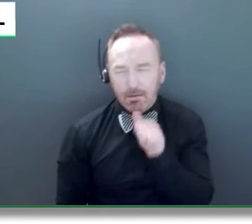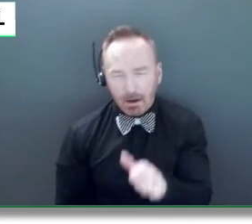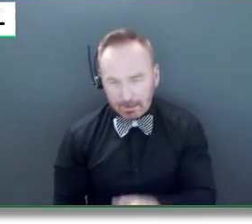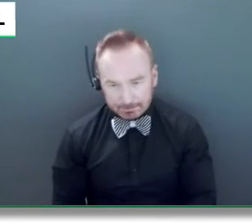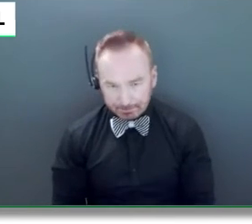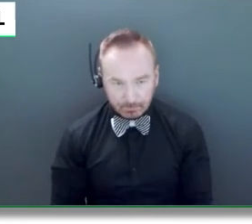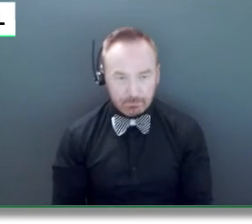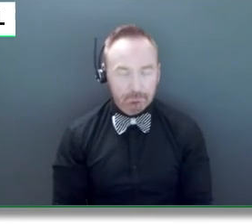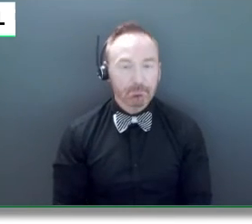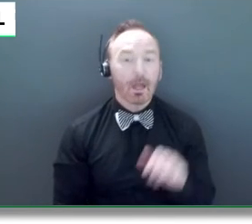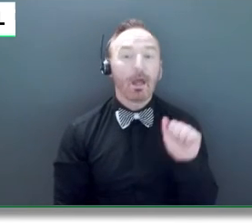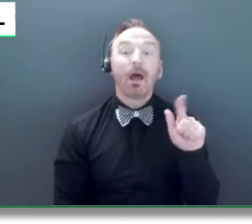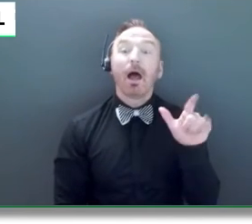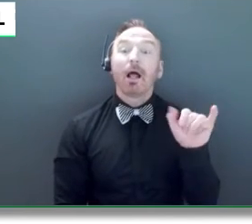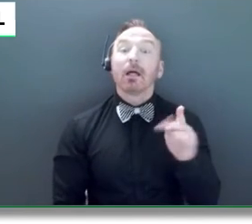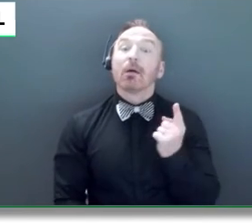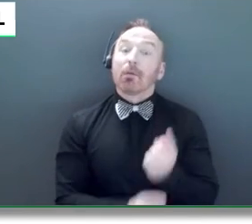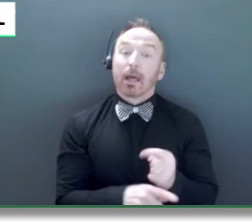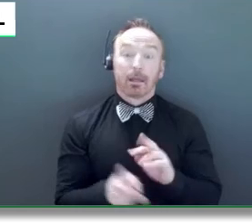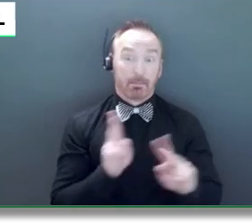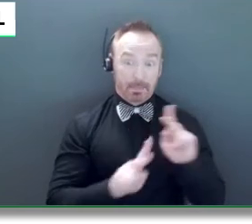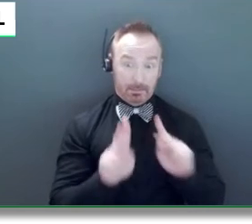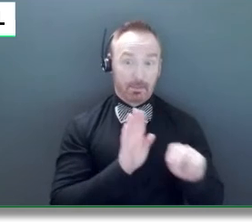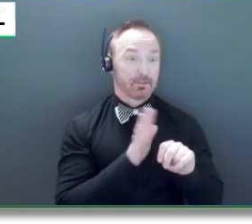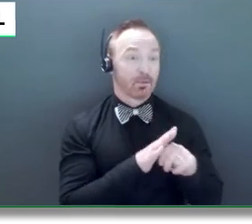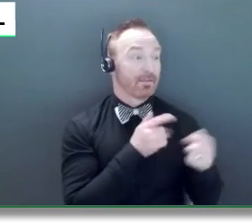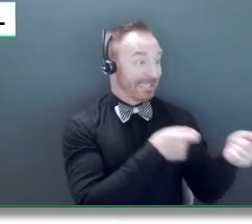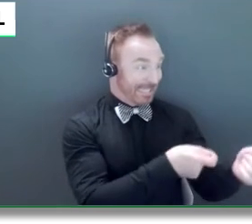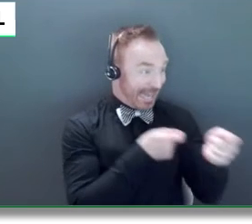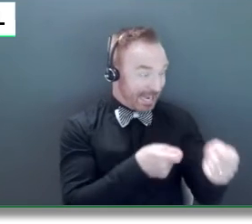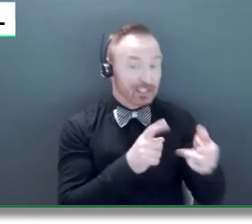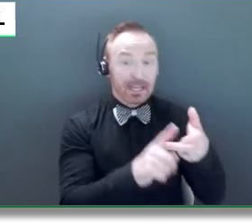people in these designing like the design process and the planning process